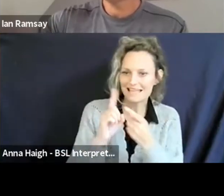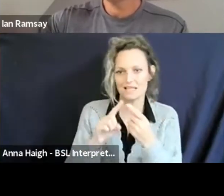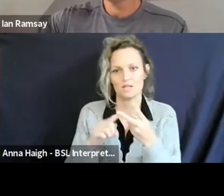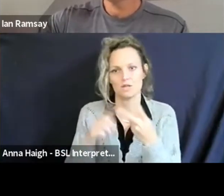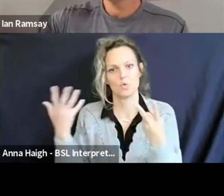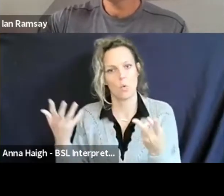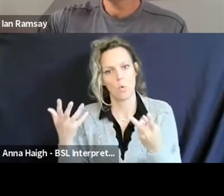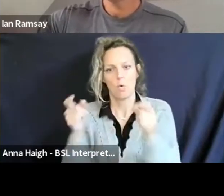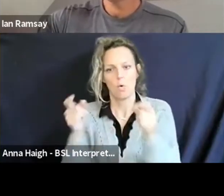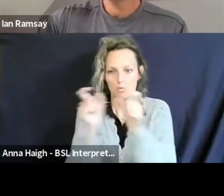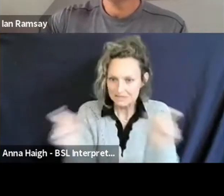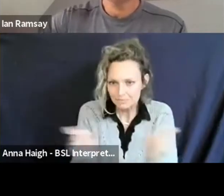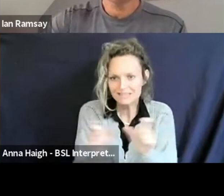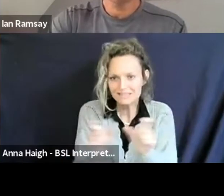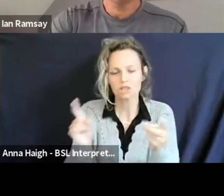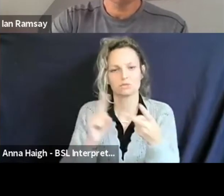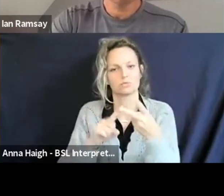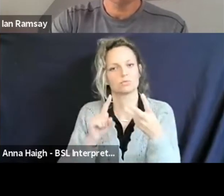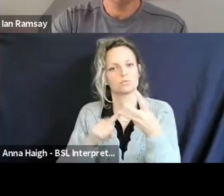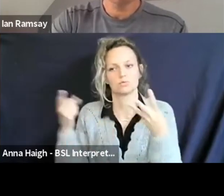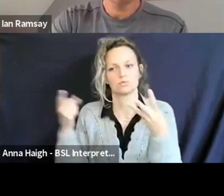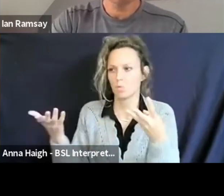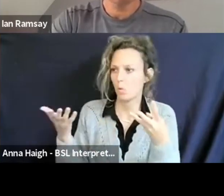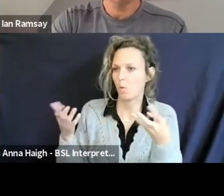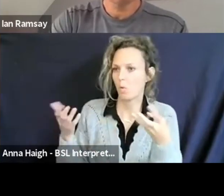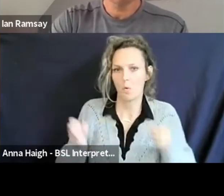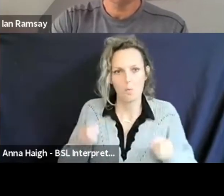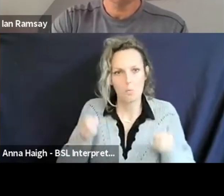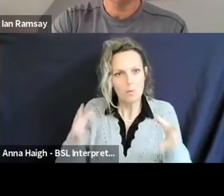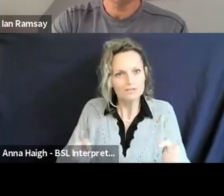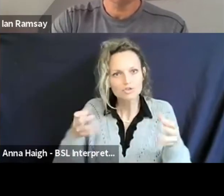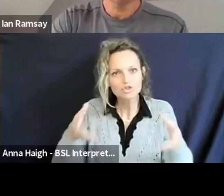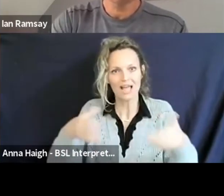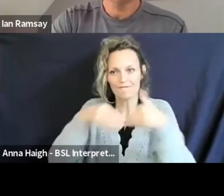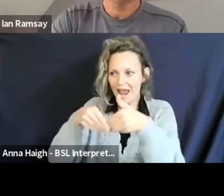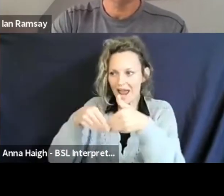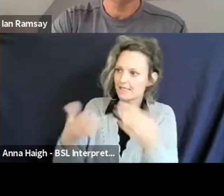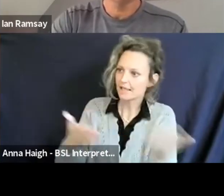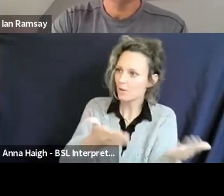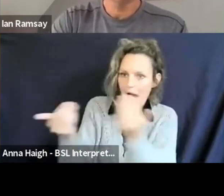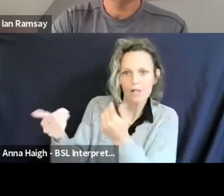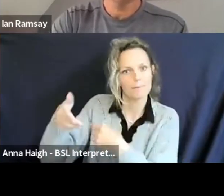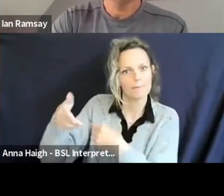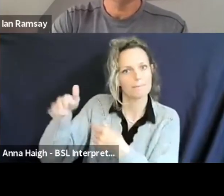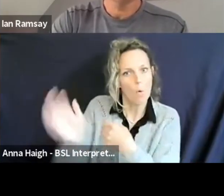In doing so, we provide assistive technology and workplace adjustments and flexible working.